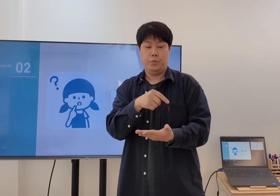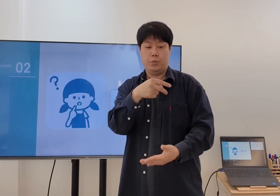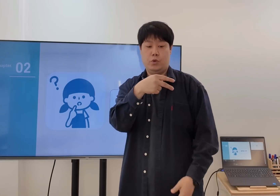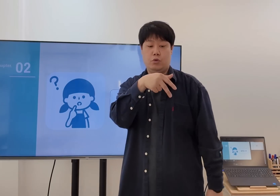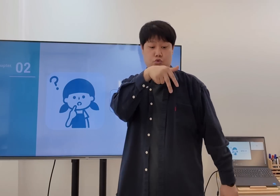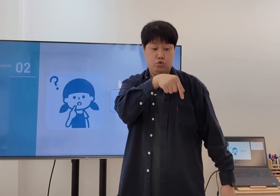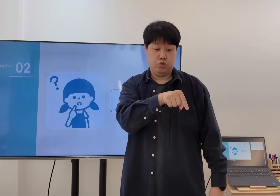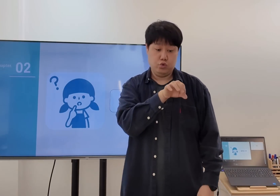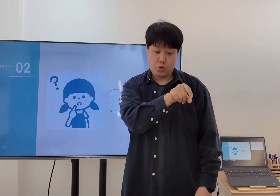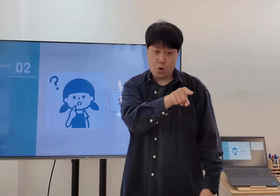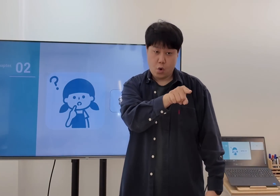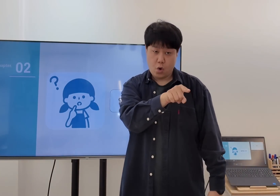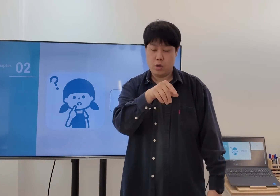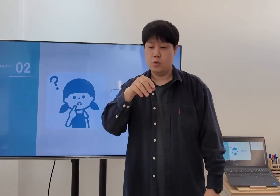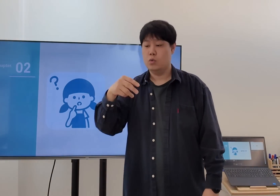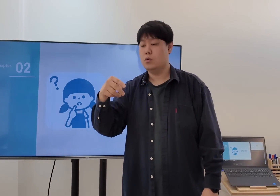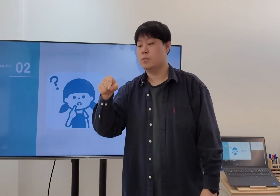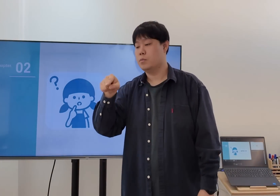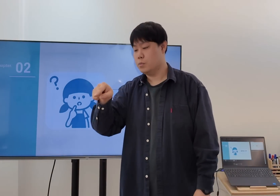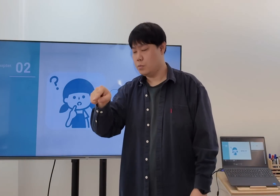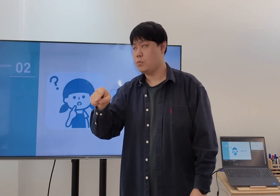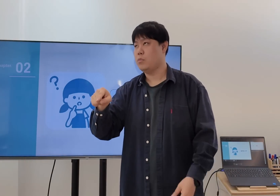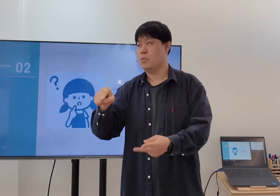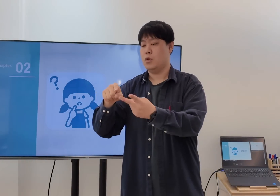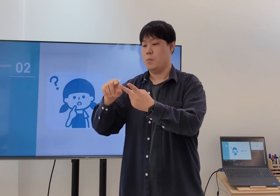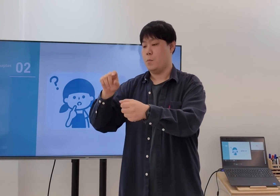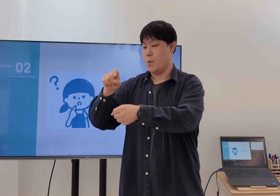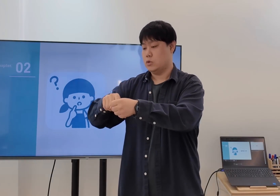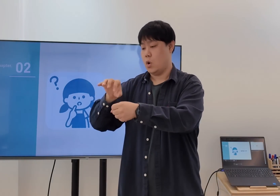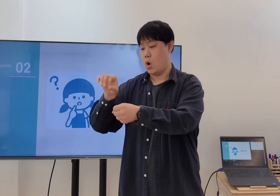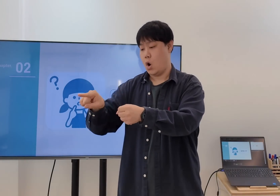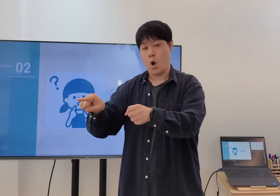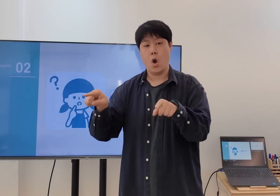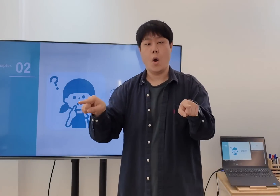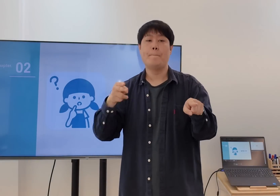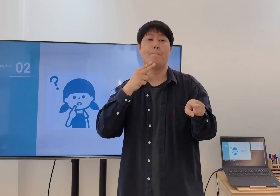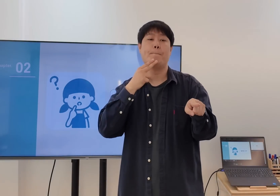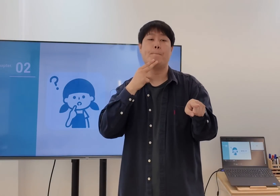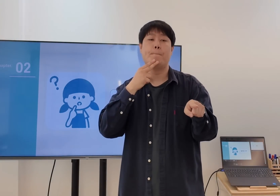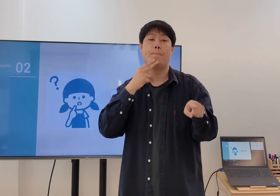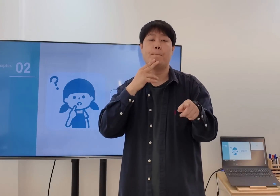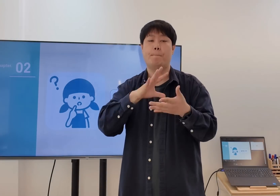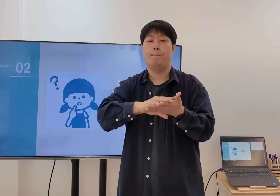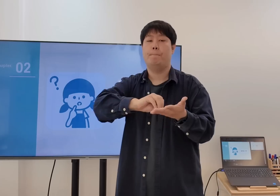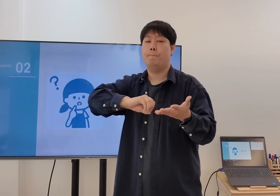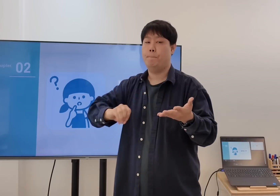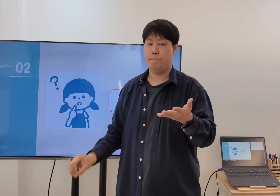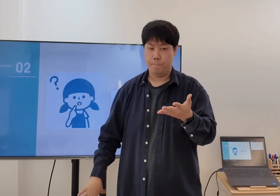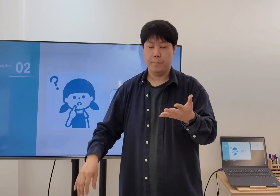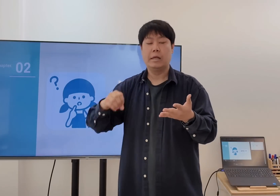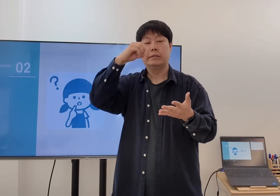there is no subject or object,